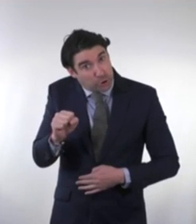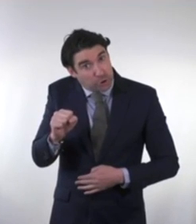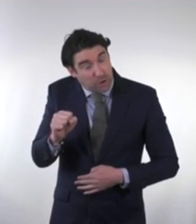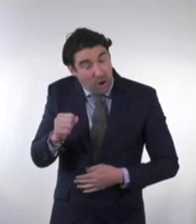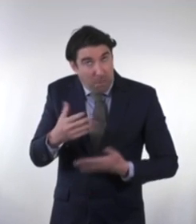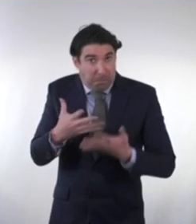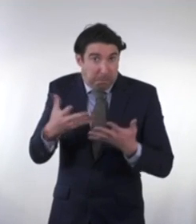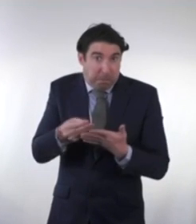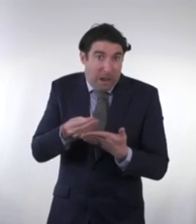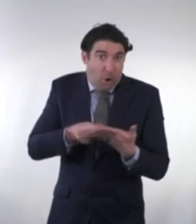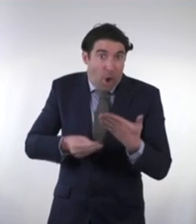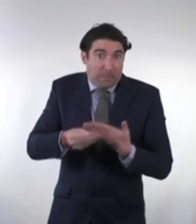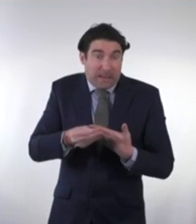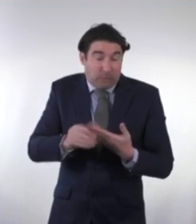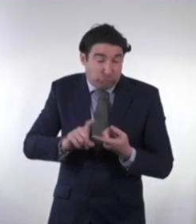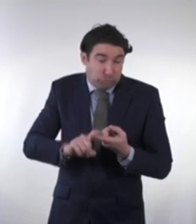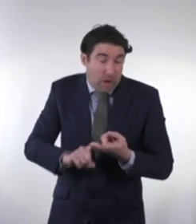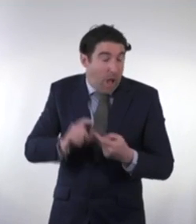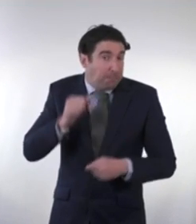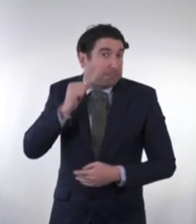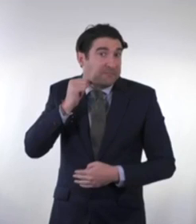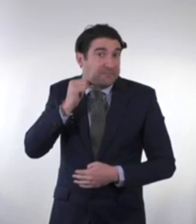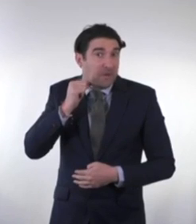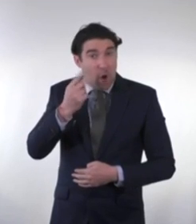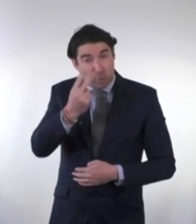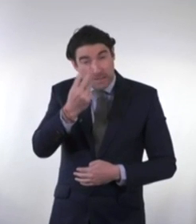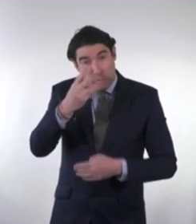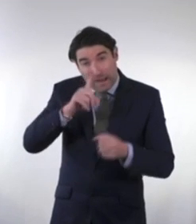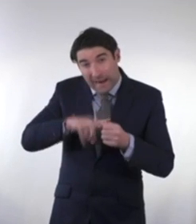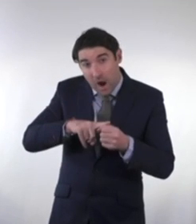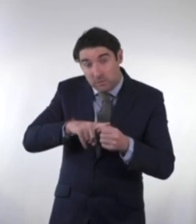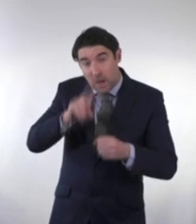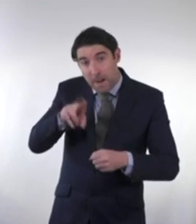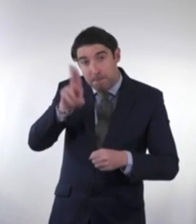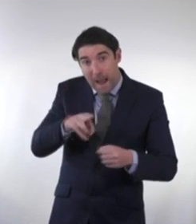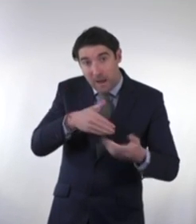embarking on a huge programme to build hundreds of thousands more homes, particularly affordable